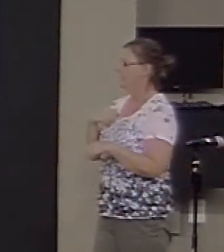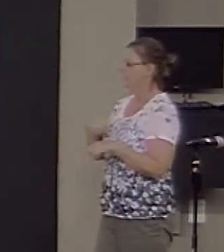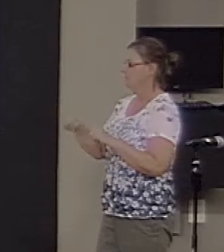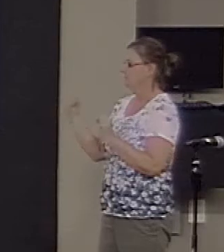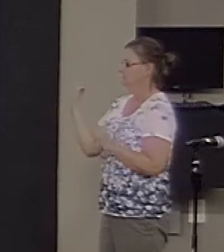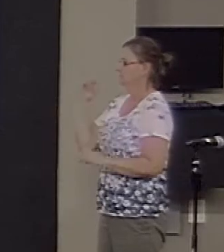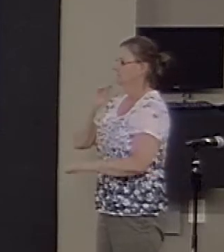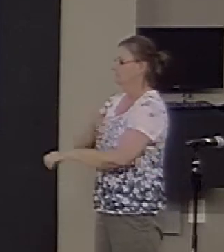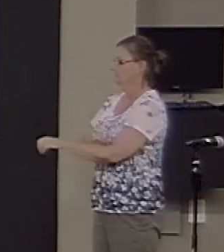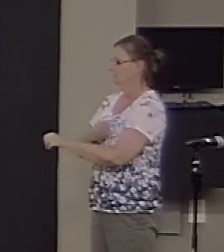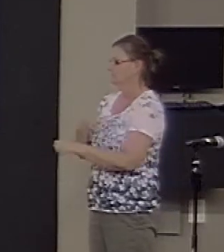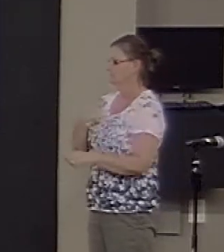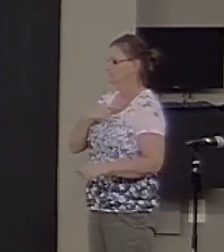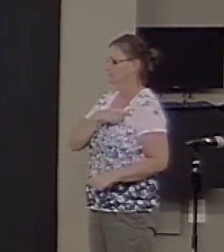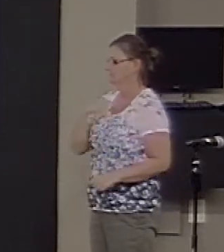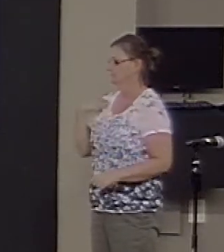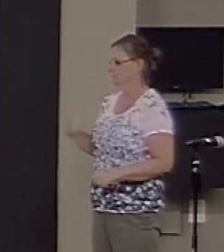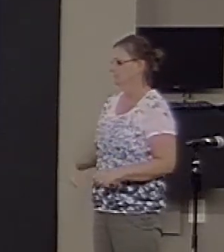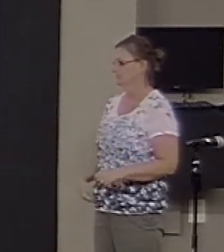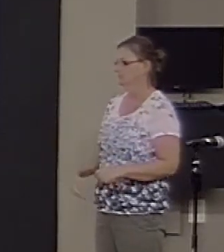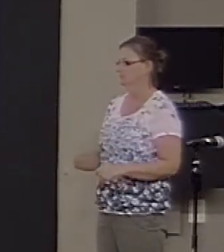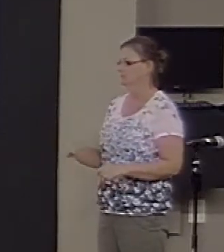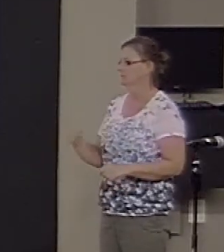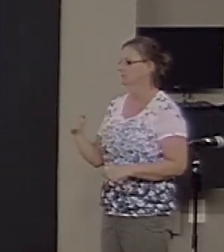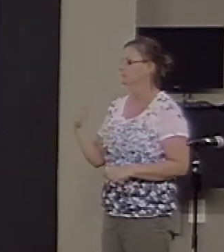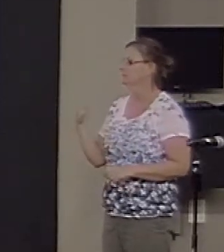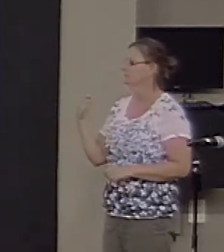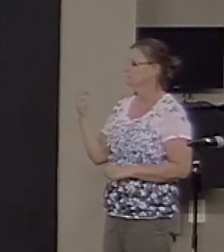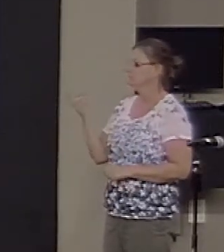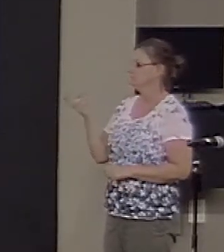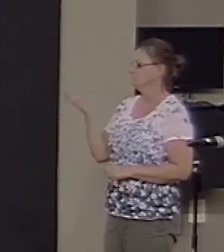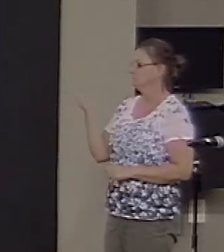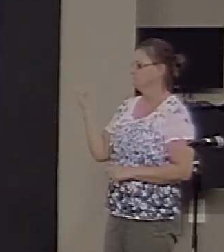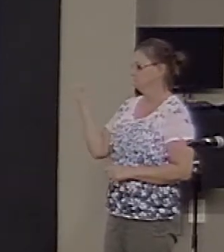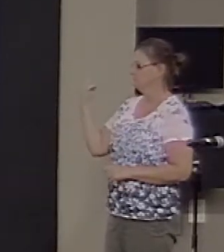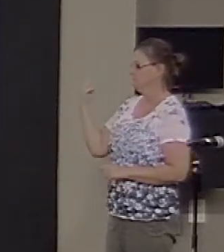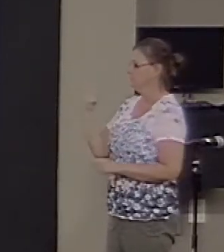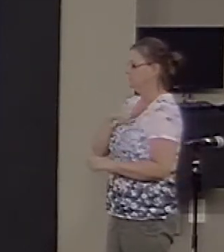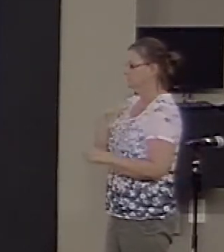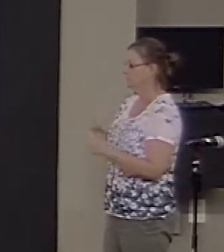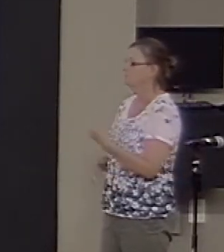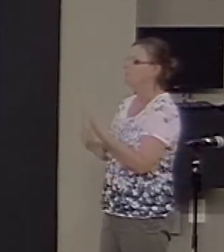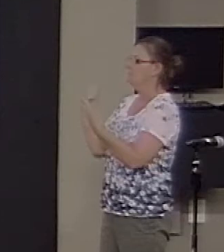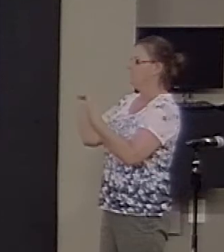Hi there. I'm the adoptive mother of two children from China.